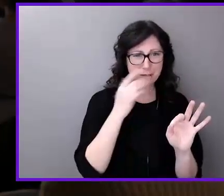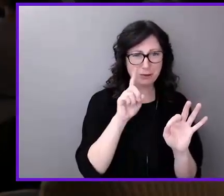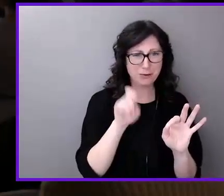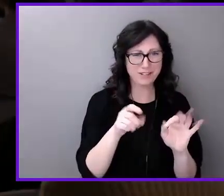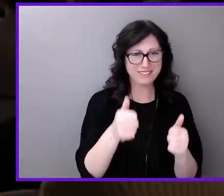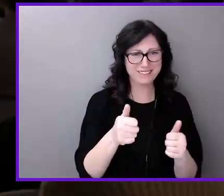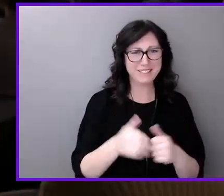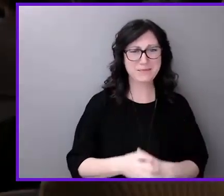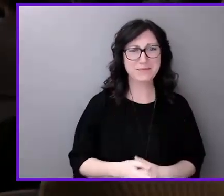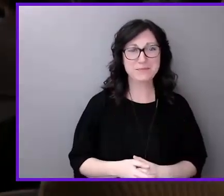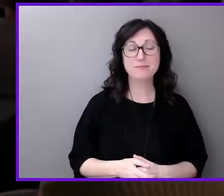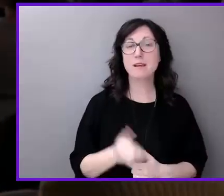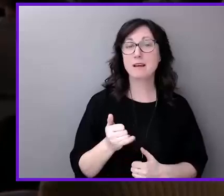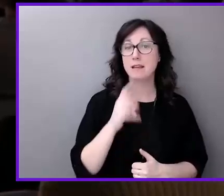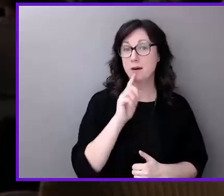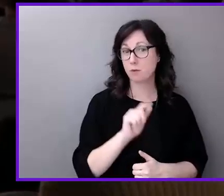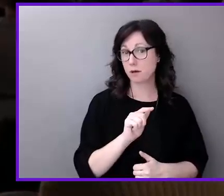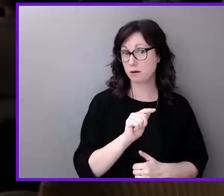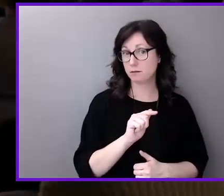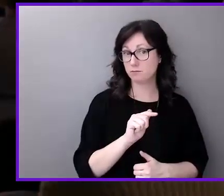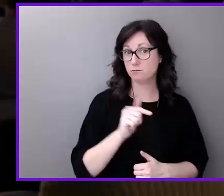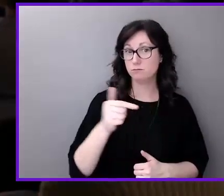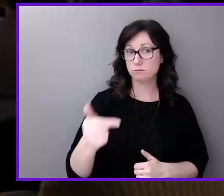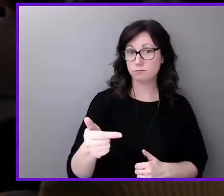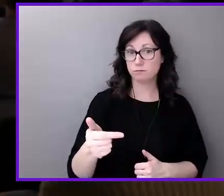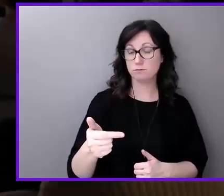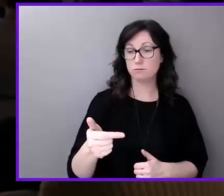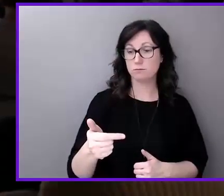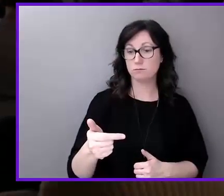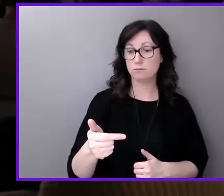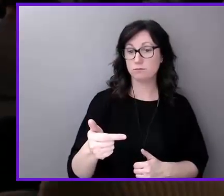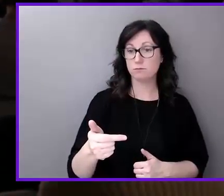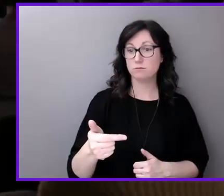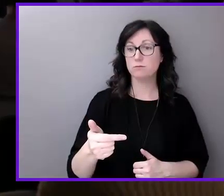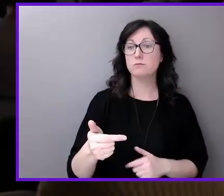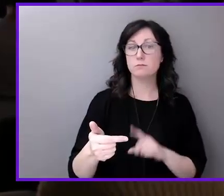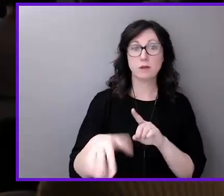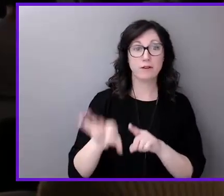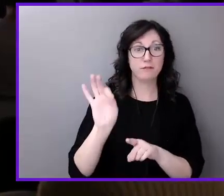I’m now going to go to a question that we found in the chat and it comes